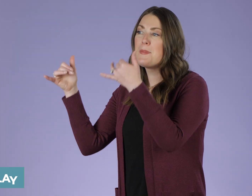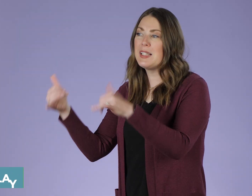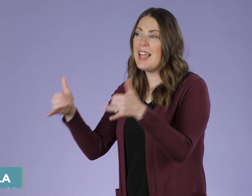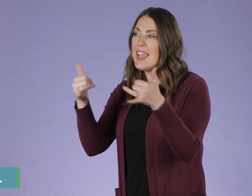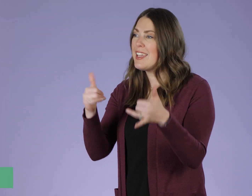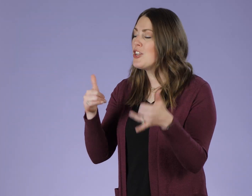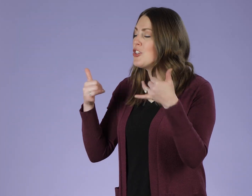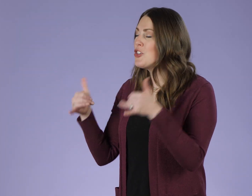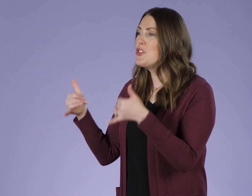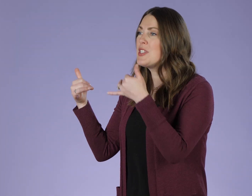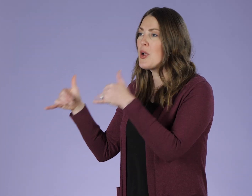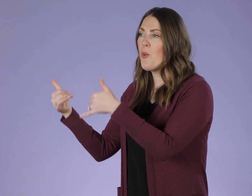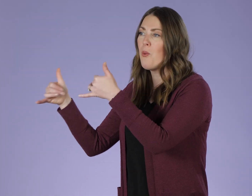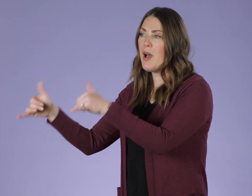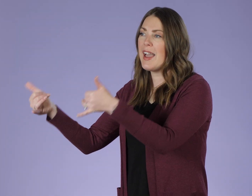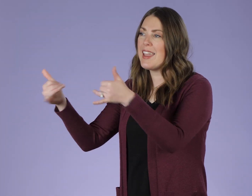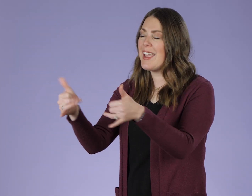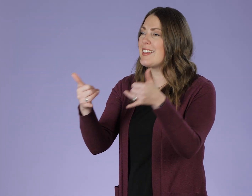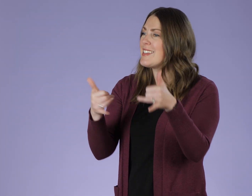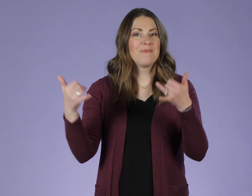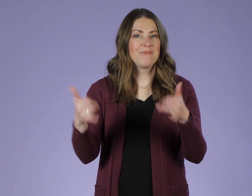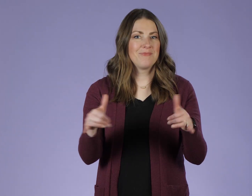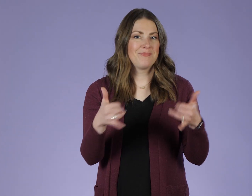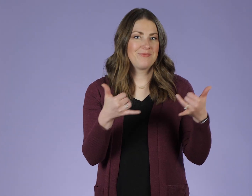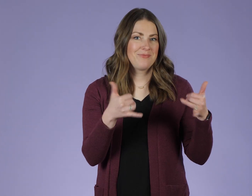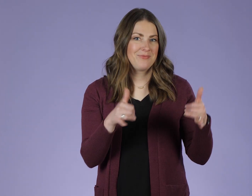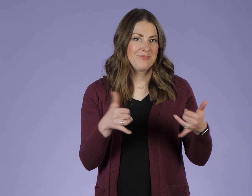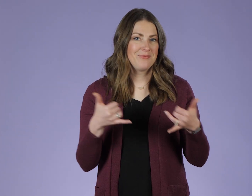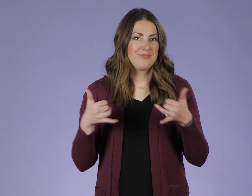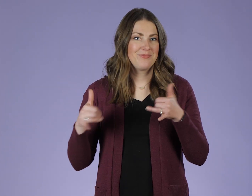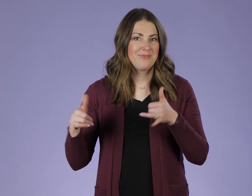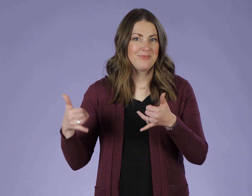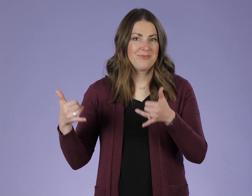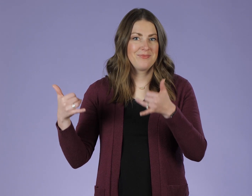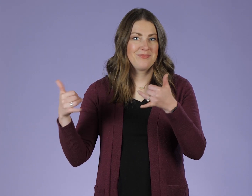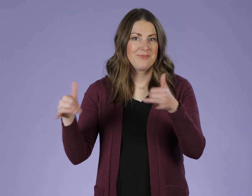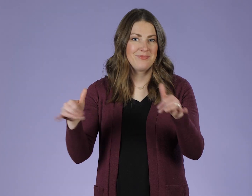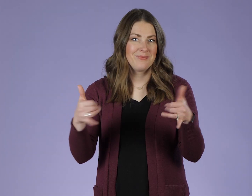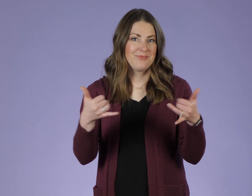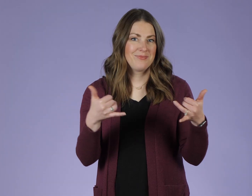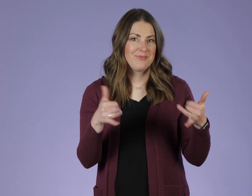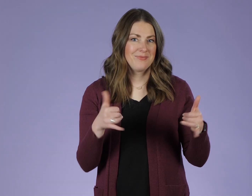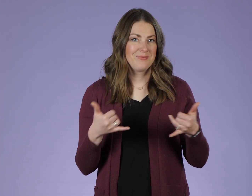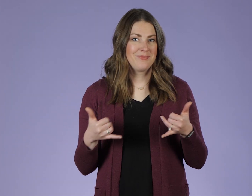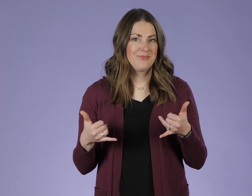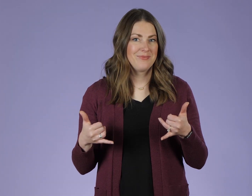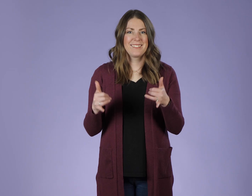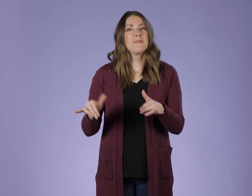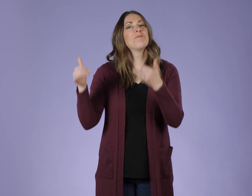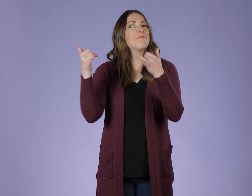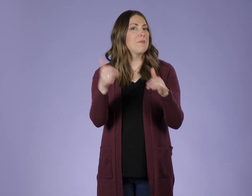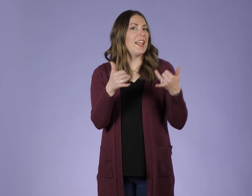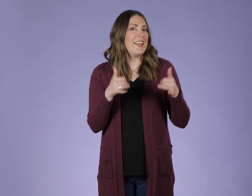play you're using 'Y' hands and they're bouncing around like they're playing 'play.'